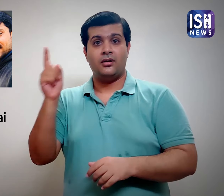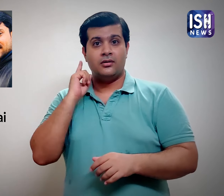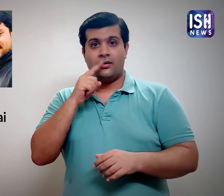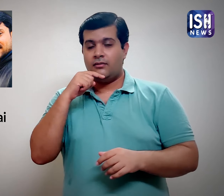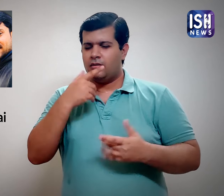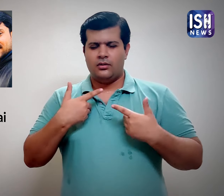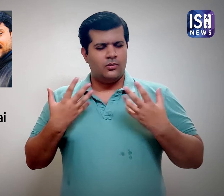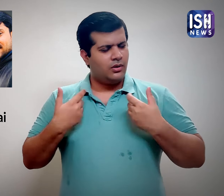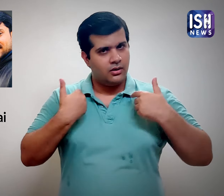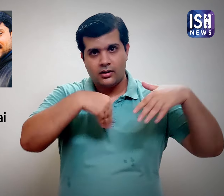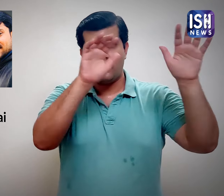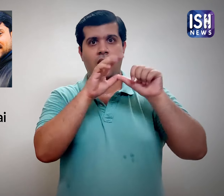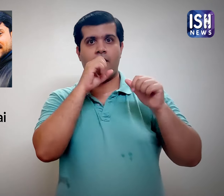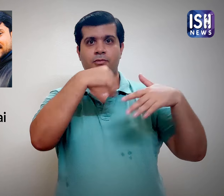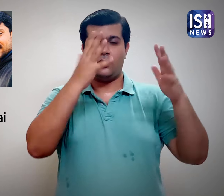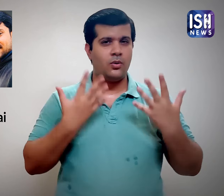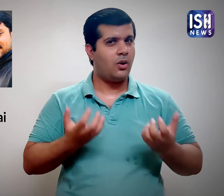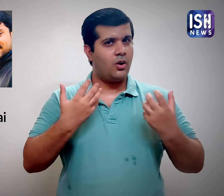Sachin was desperate to go to Ambajogai.